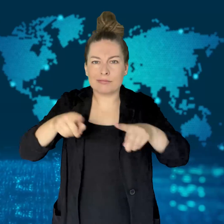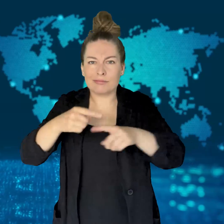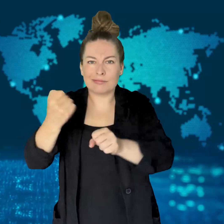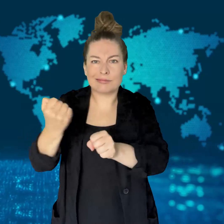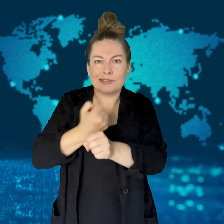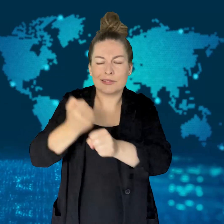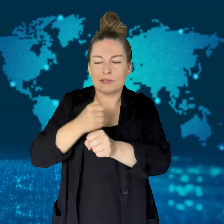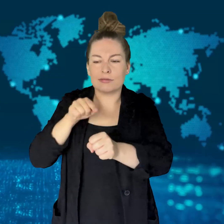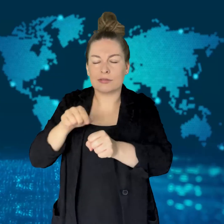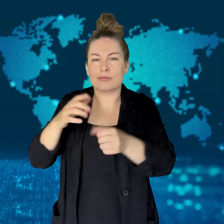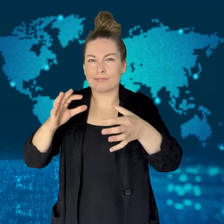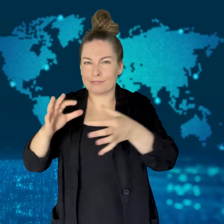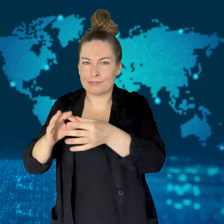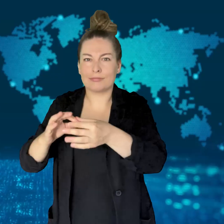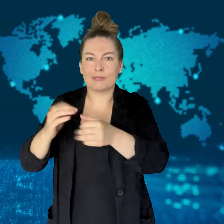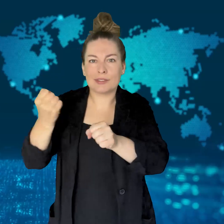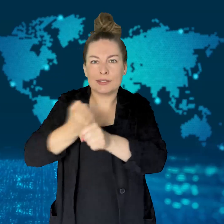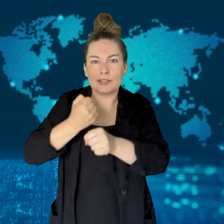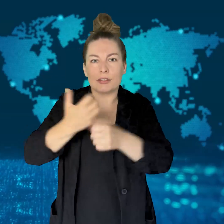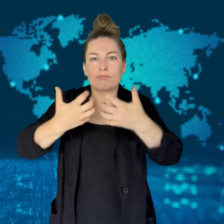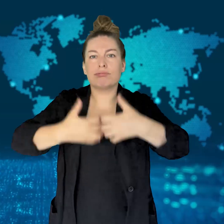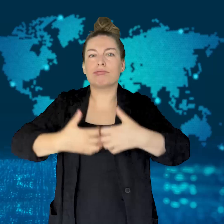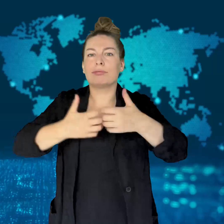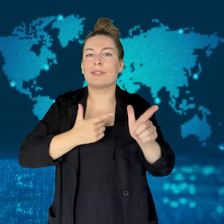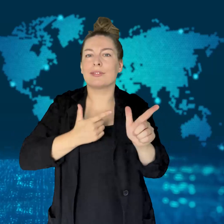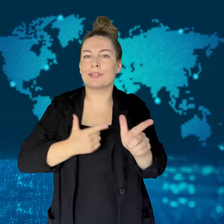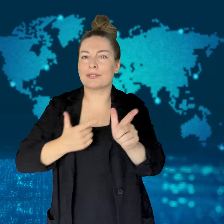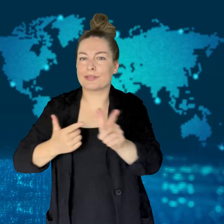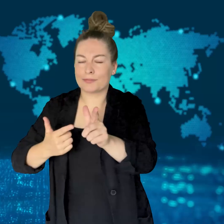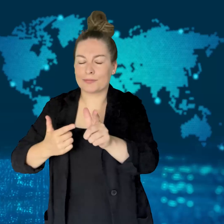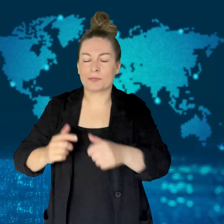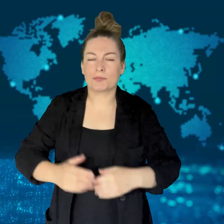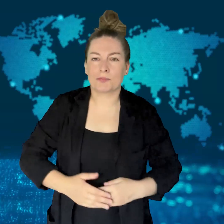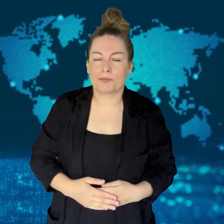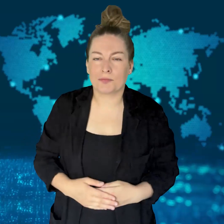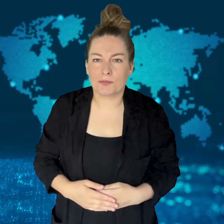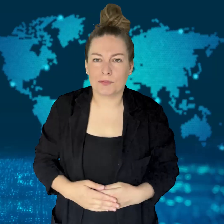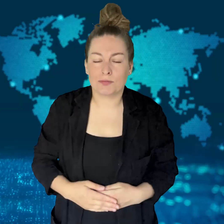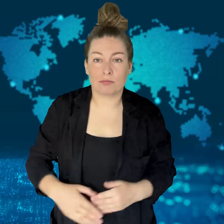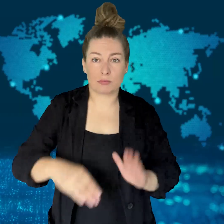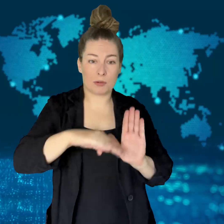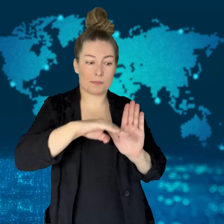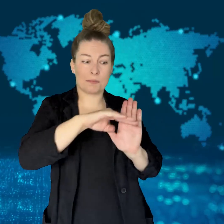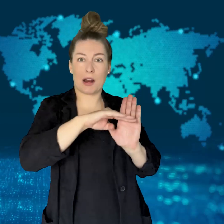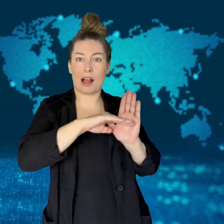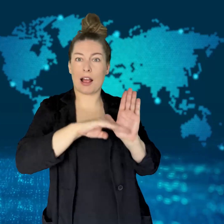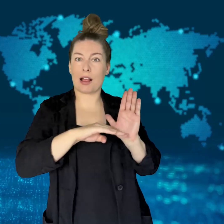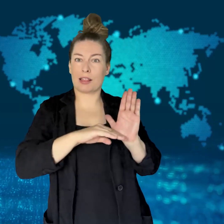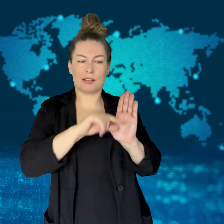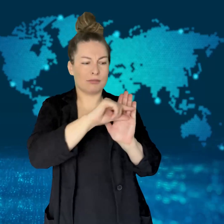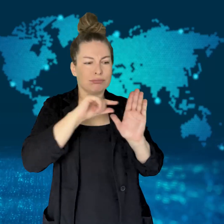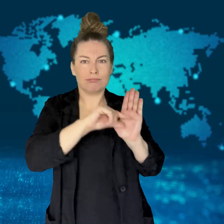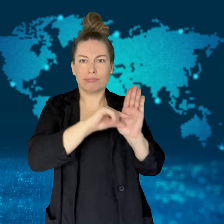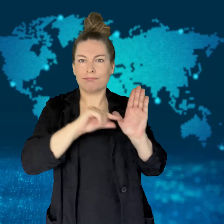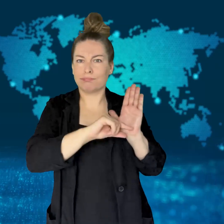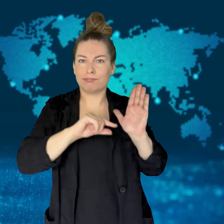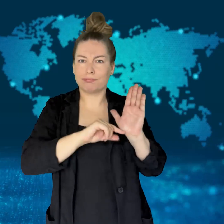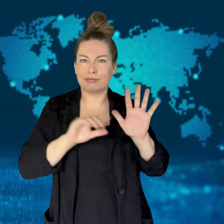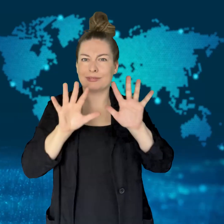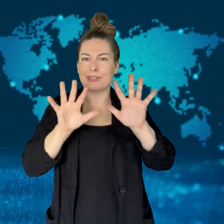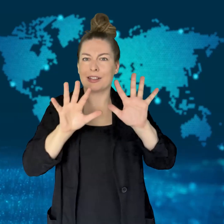The G7 also pointed out materials from China that aid in making weapons.